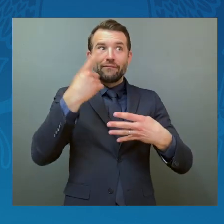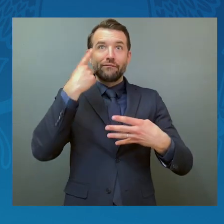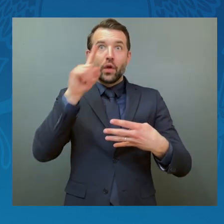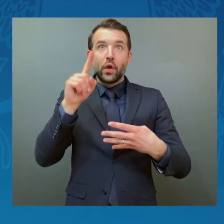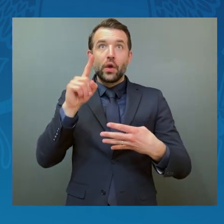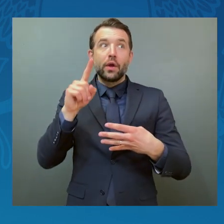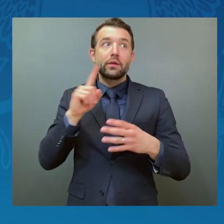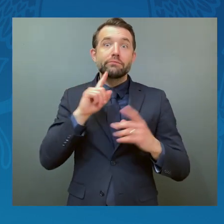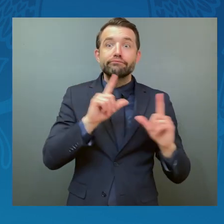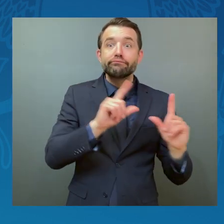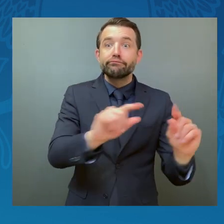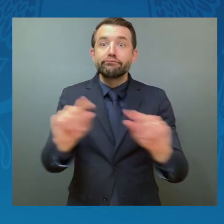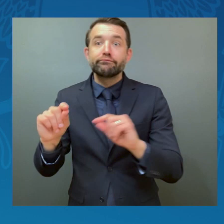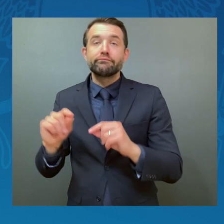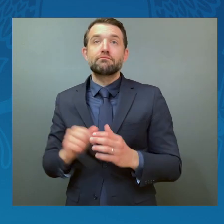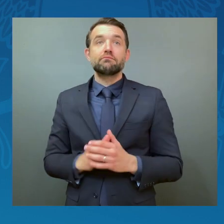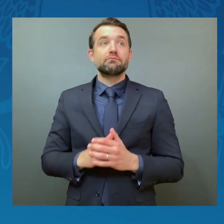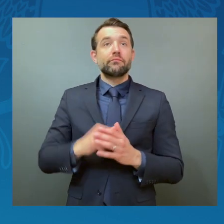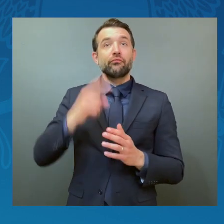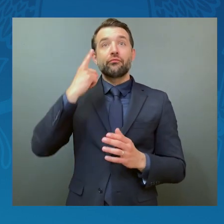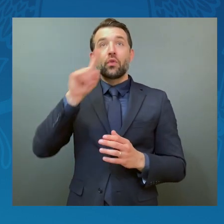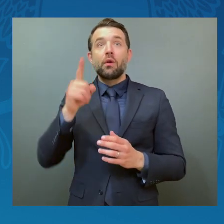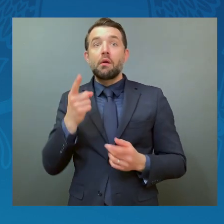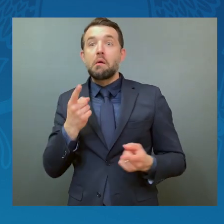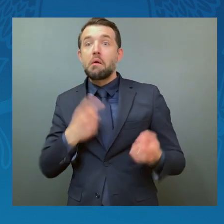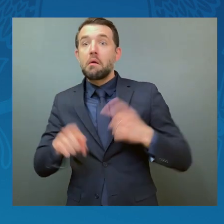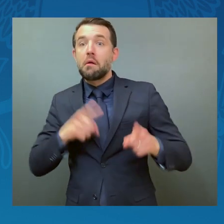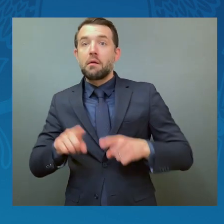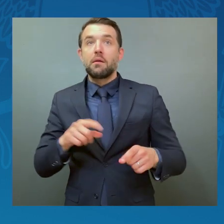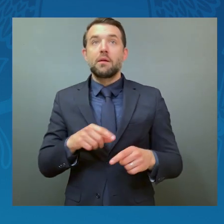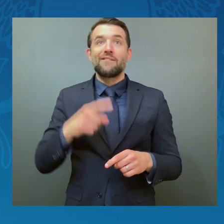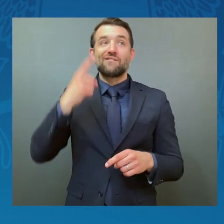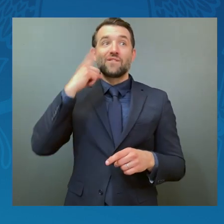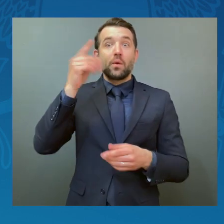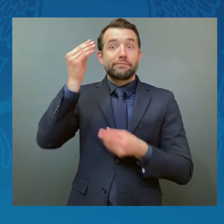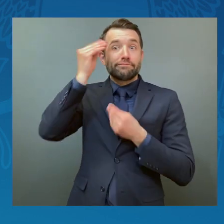It's supposed to be an accurate record of your financial picture.